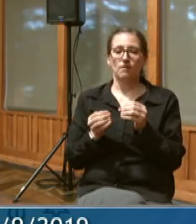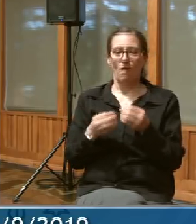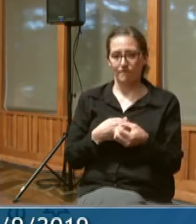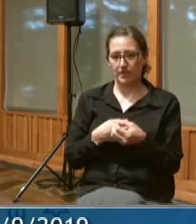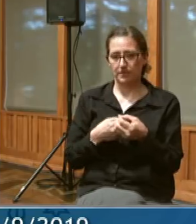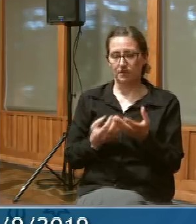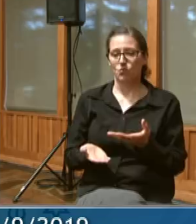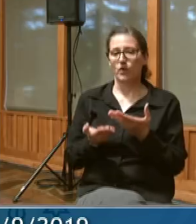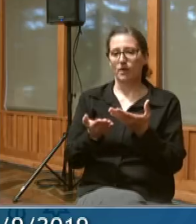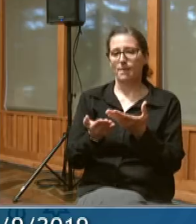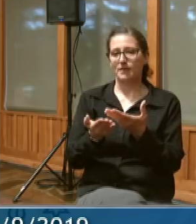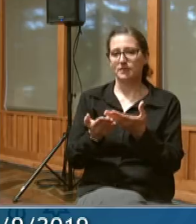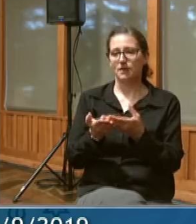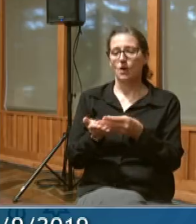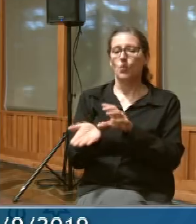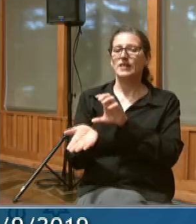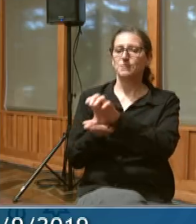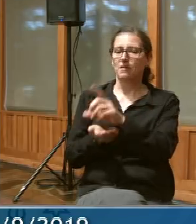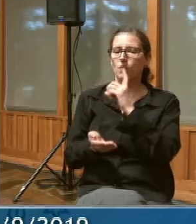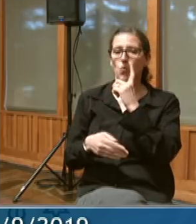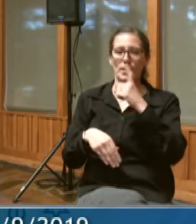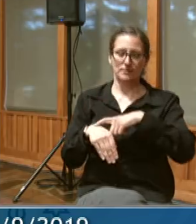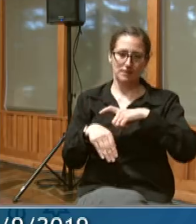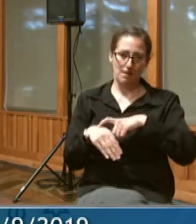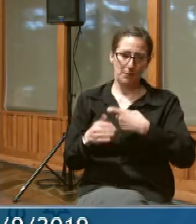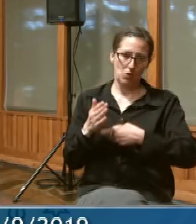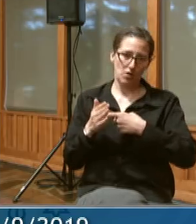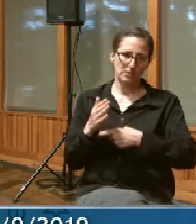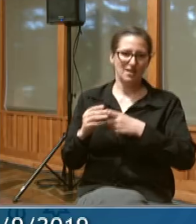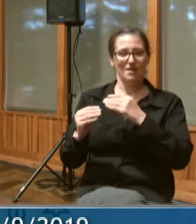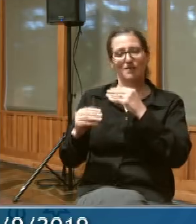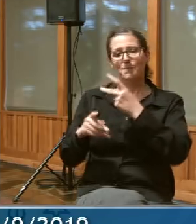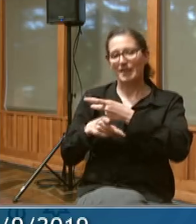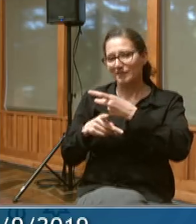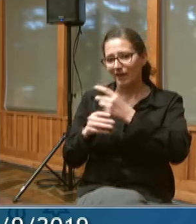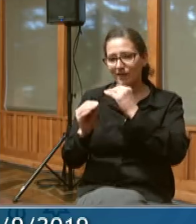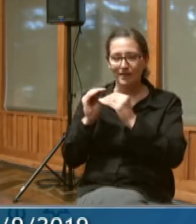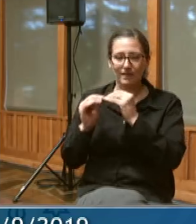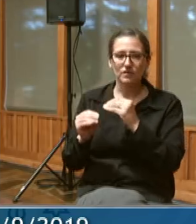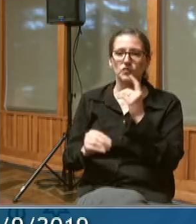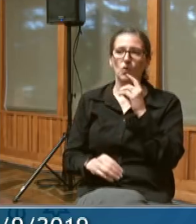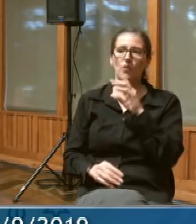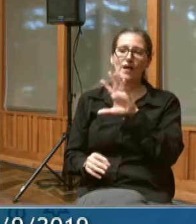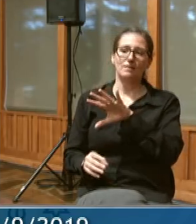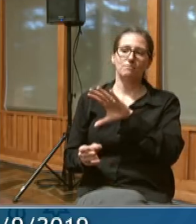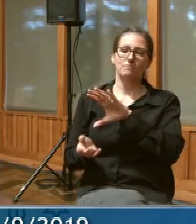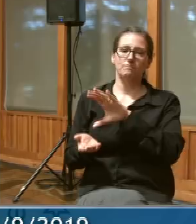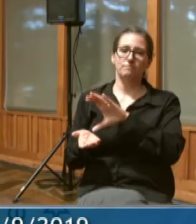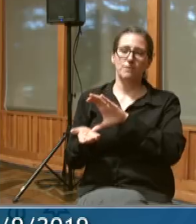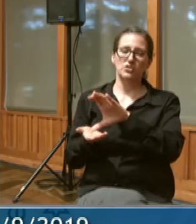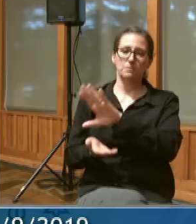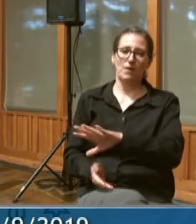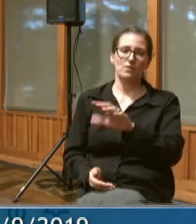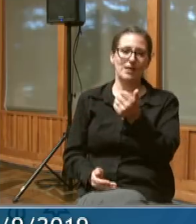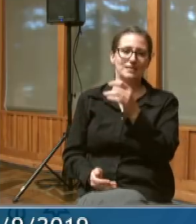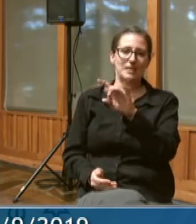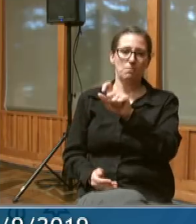BE AVAILABLE FOR LONGER PERIODS WE CALL THEM ONE TIME THINGS AND THE CITY BUDGET OFFICE ADVICES WE SPEND THEM ON ONE TIME COSTS